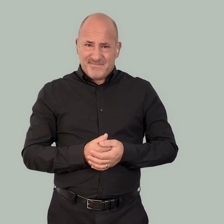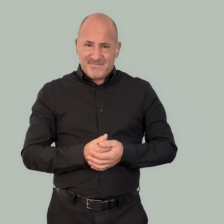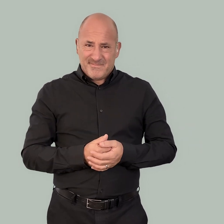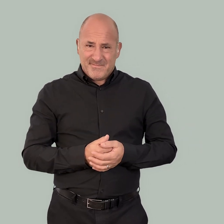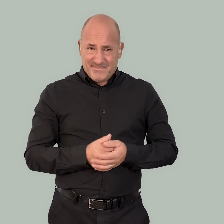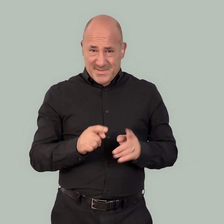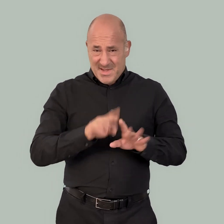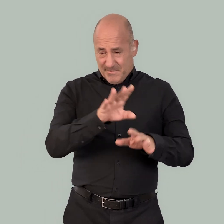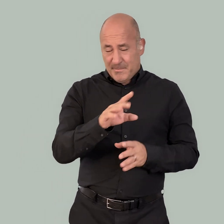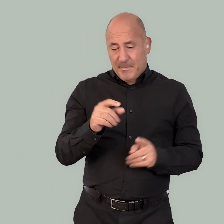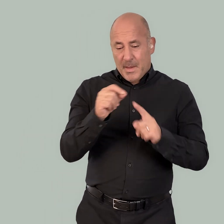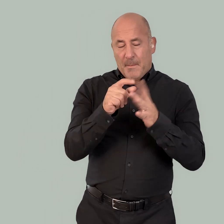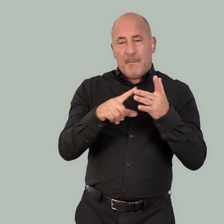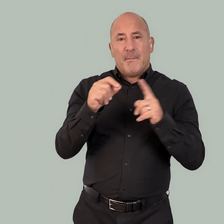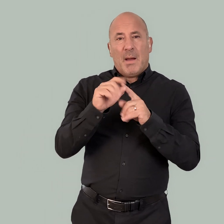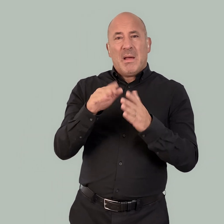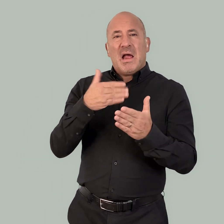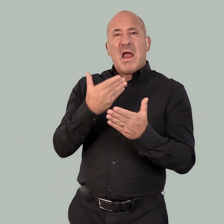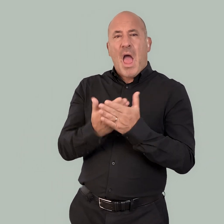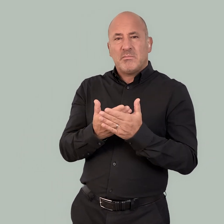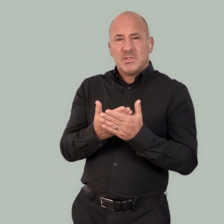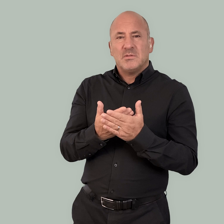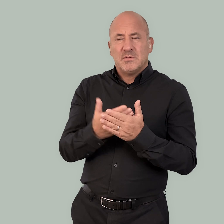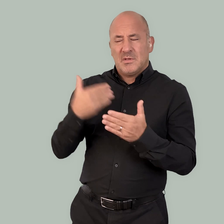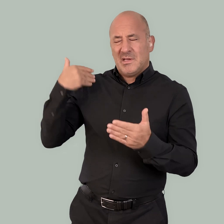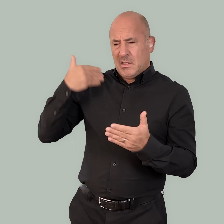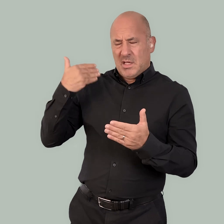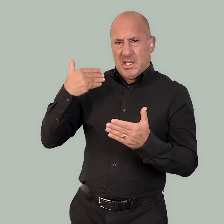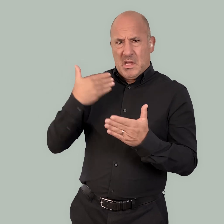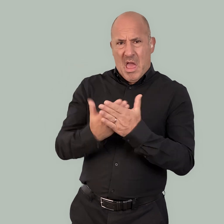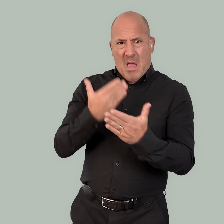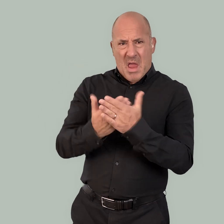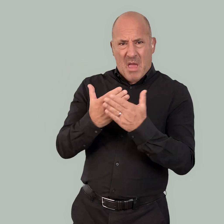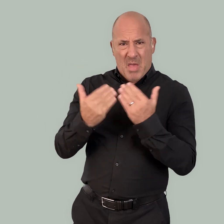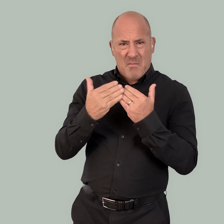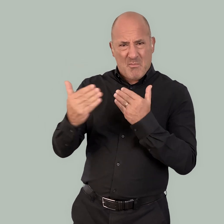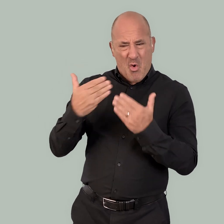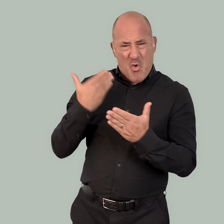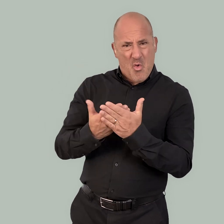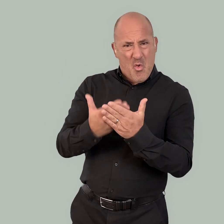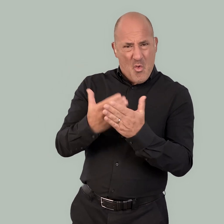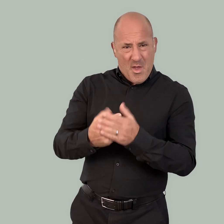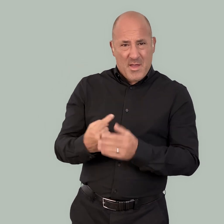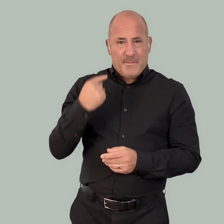Alongside this, PIP claims have grown very considerably in recent years.